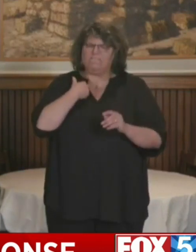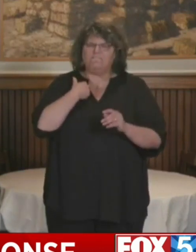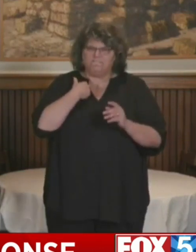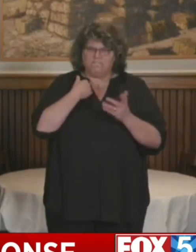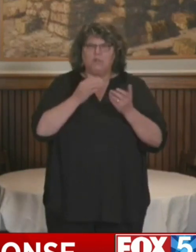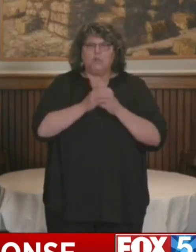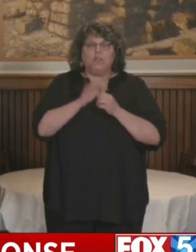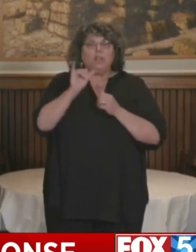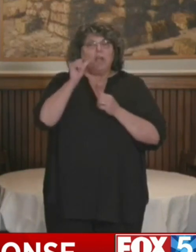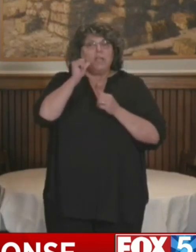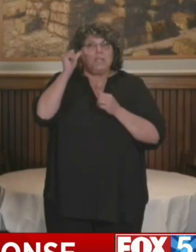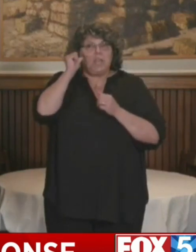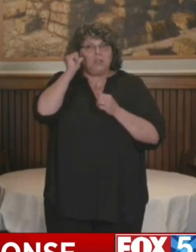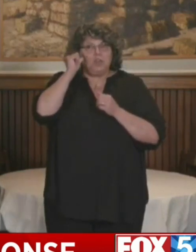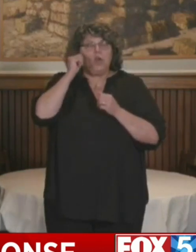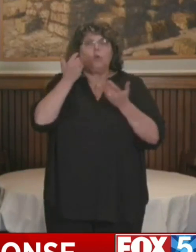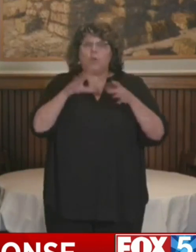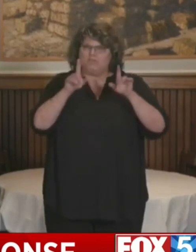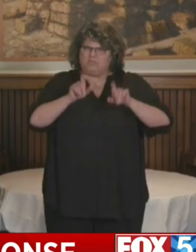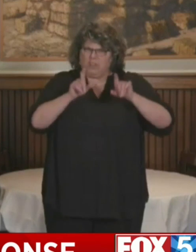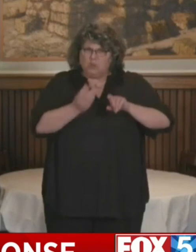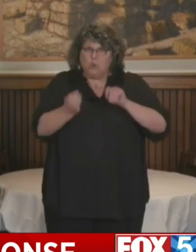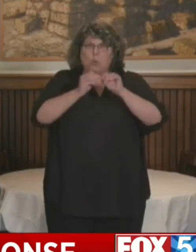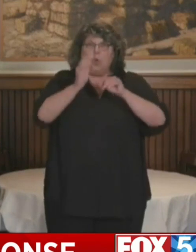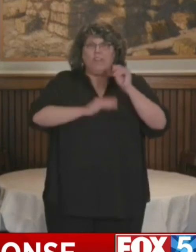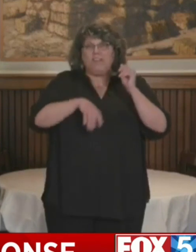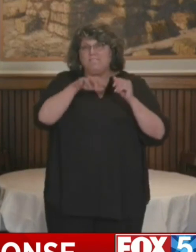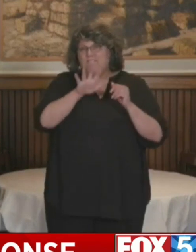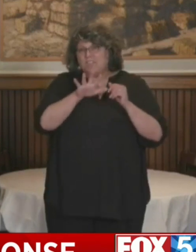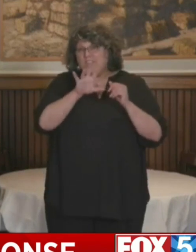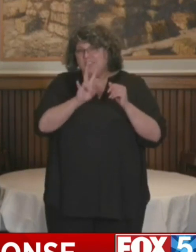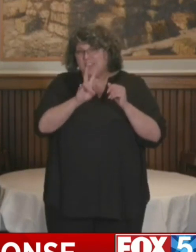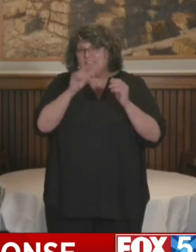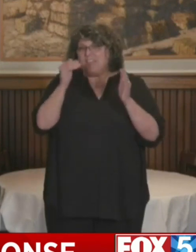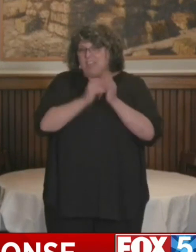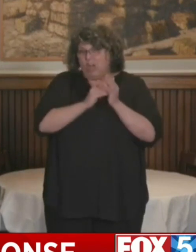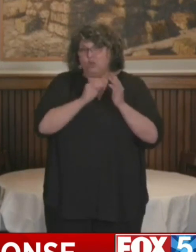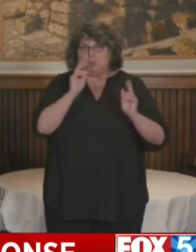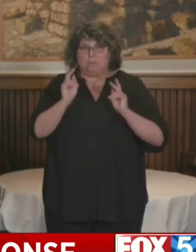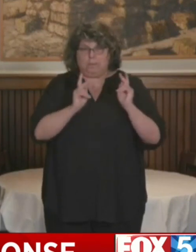PERCENTAGE PEOPLE WERE TESTING THAT TESTED POSITIVE SO AS AN